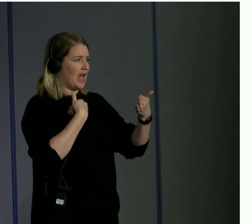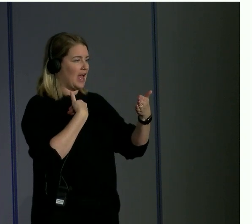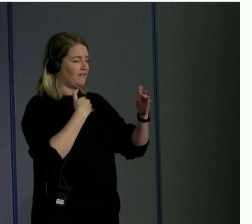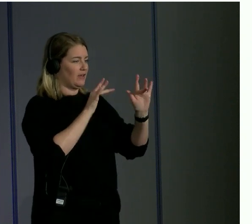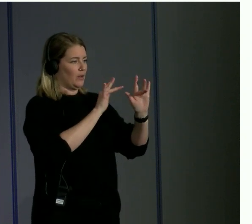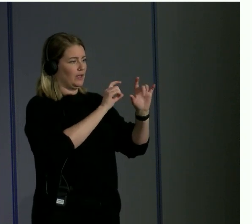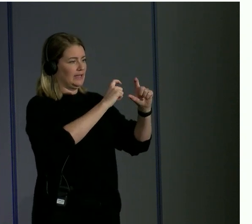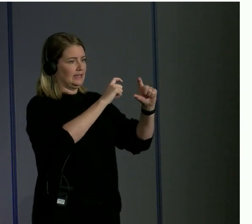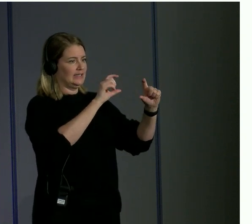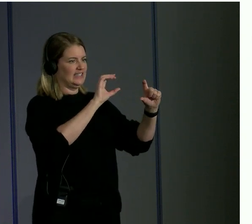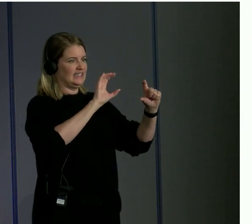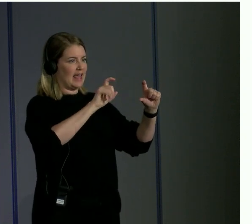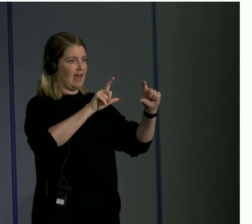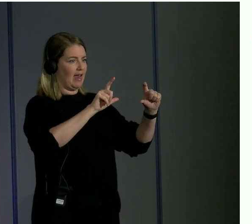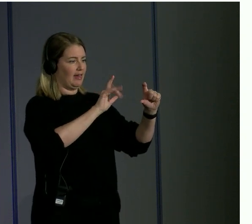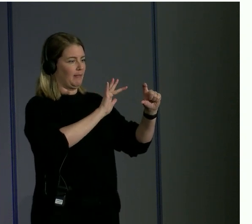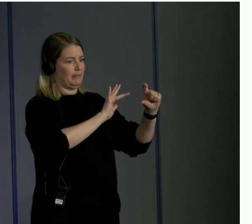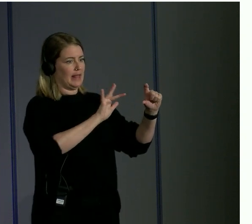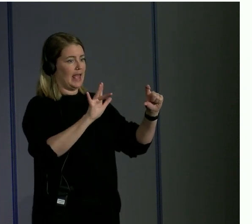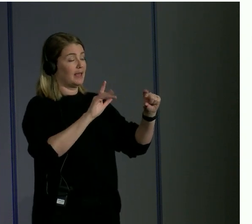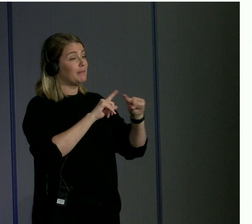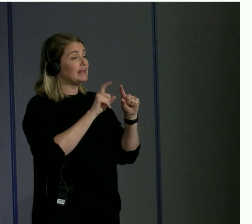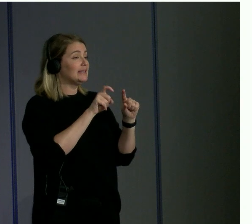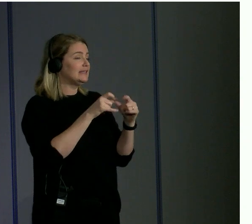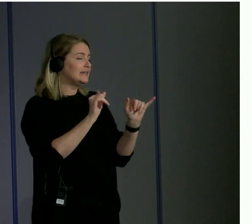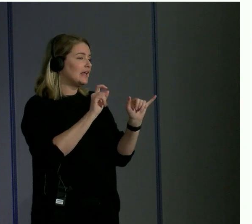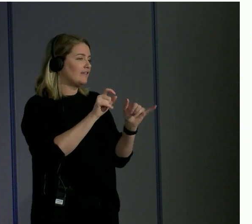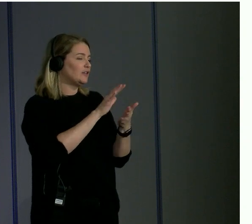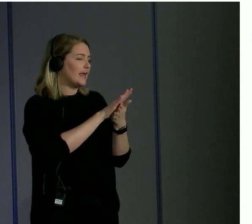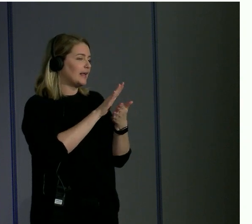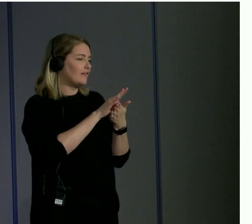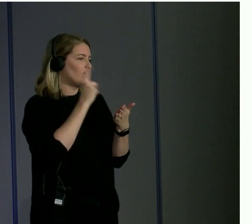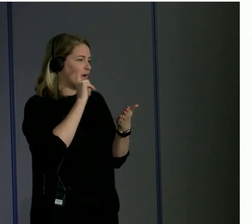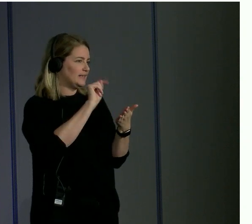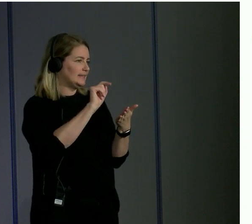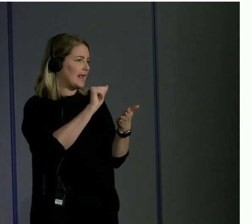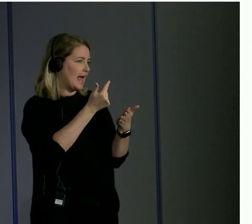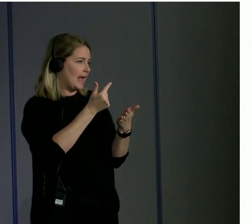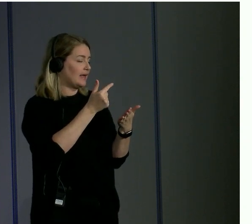but you still have to clean it up in the tag tree. You still have to go in there and make